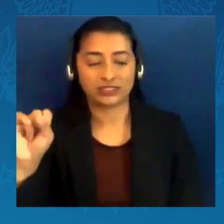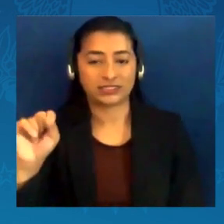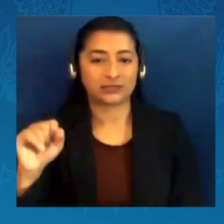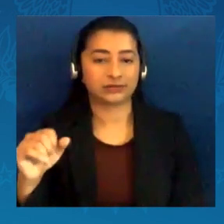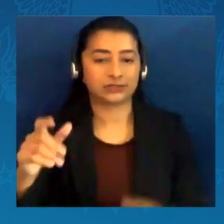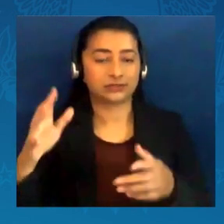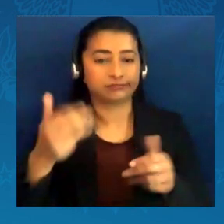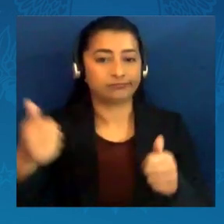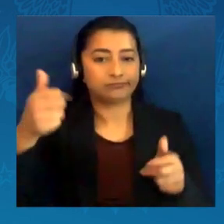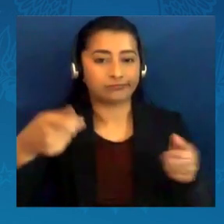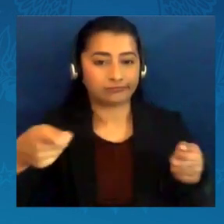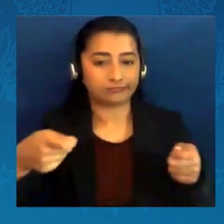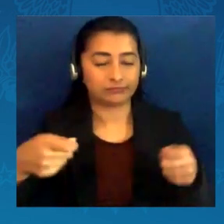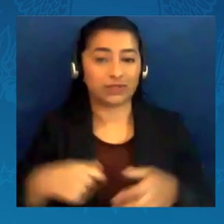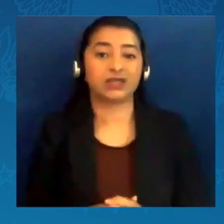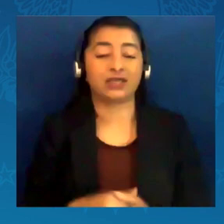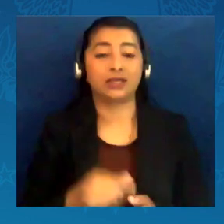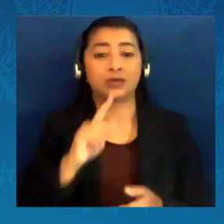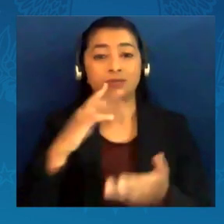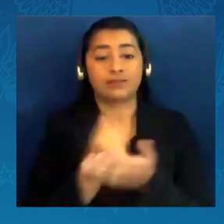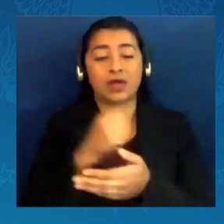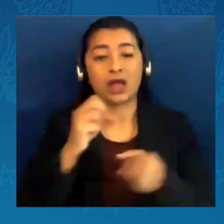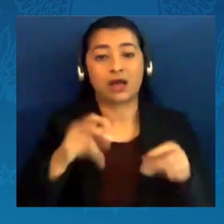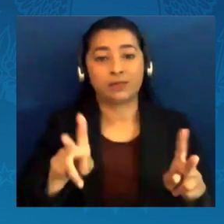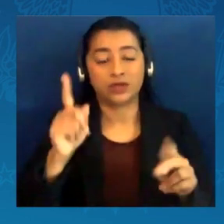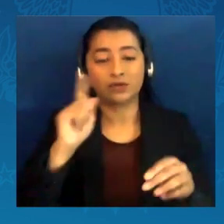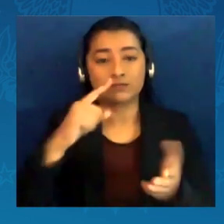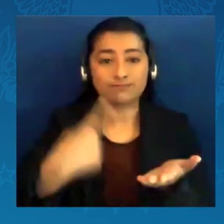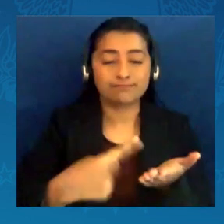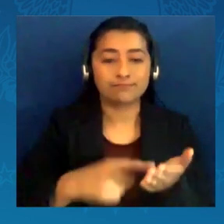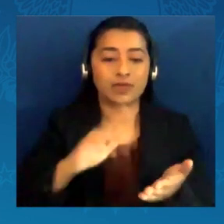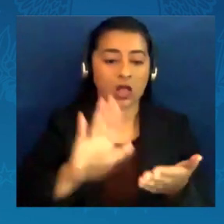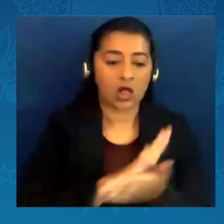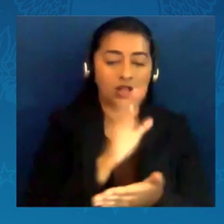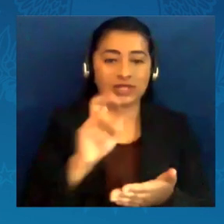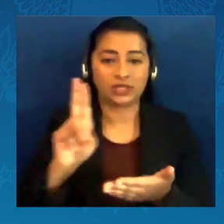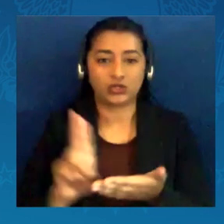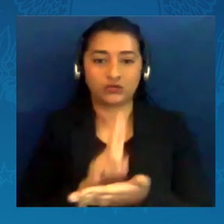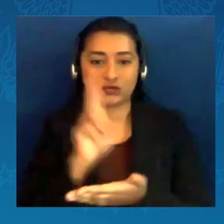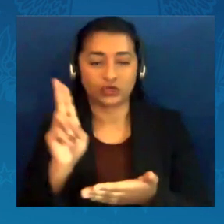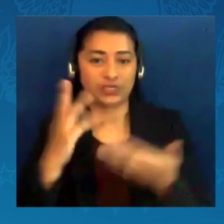of historically black colleges and universities in this nation. It is not by happenstance,